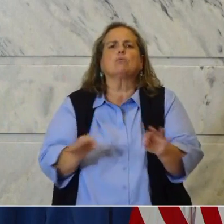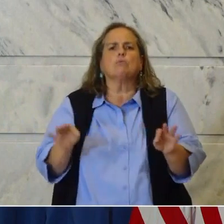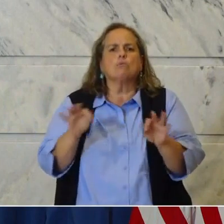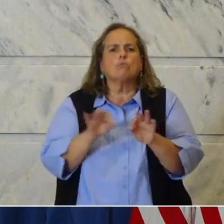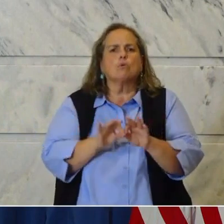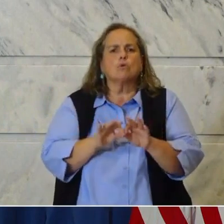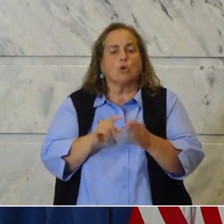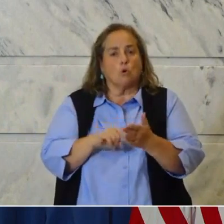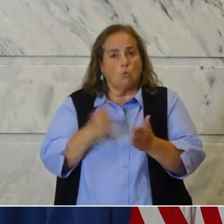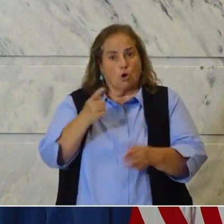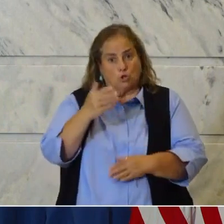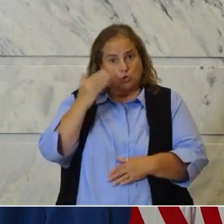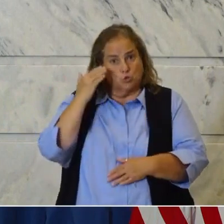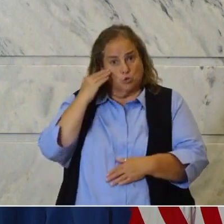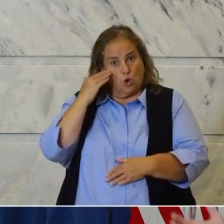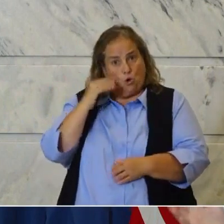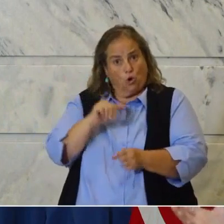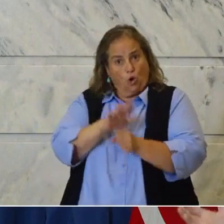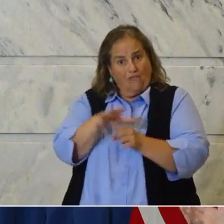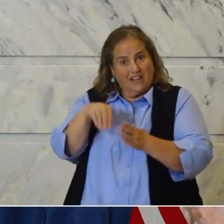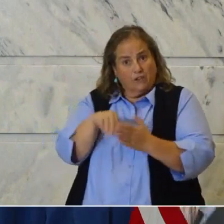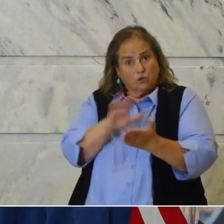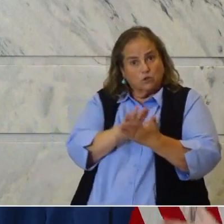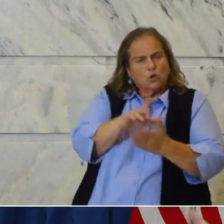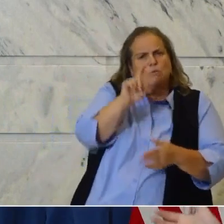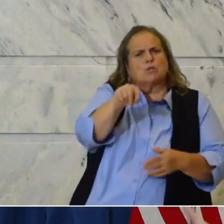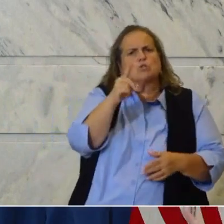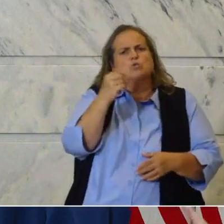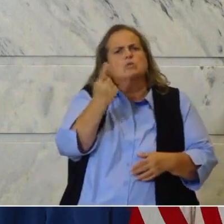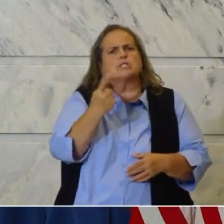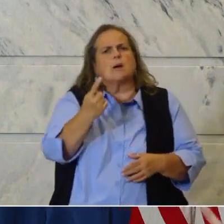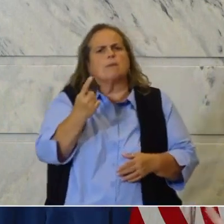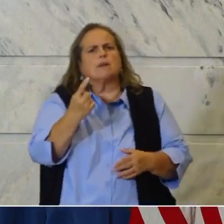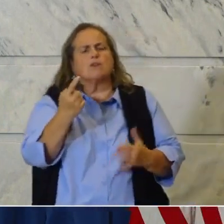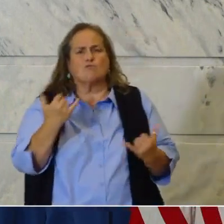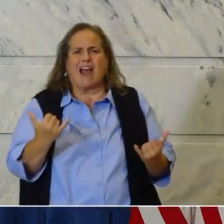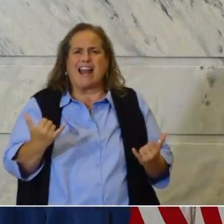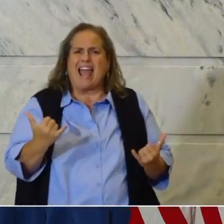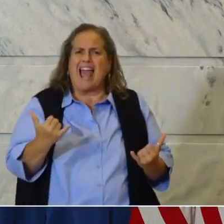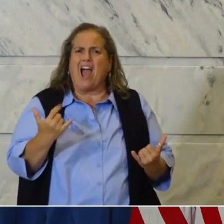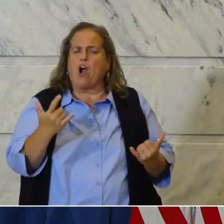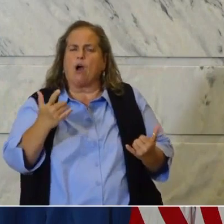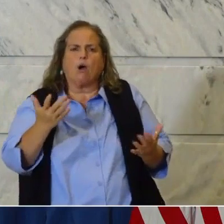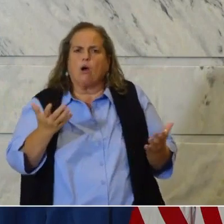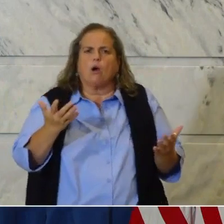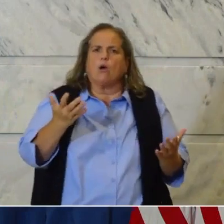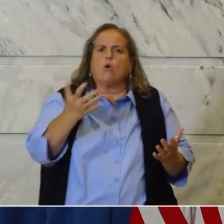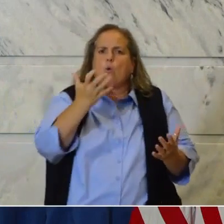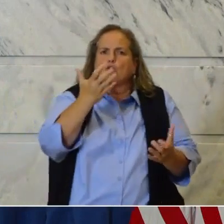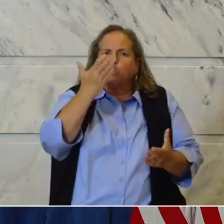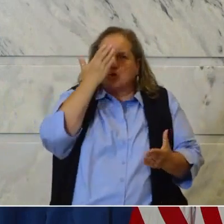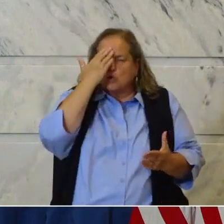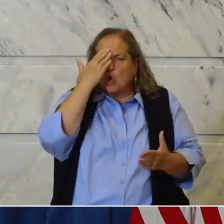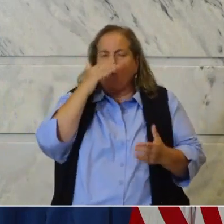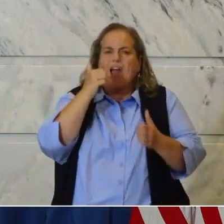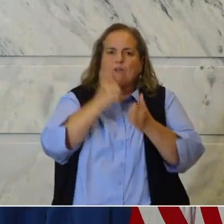once you know the covitz in the school, listen right now Covitz walking into every school everyone wants, You know that it's there. You've got to take